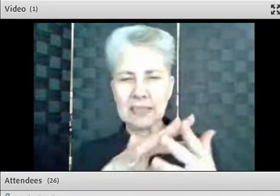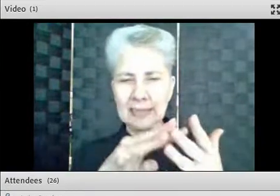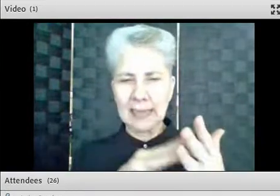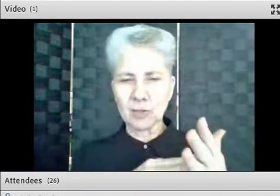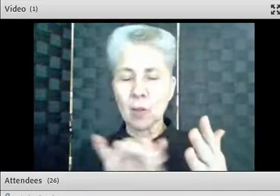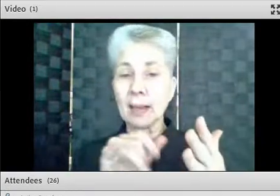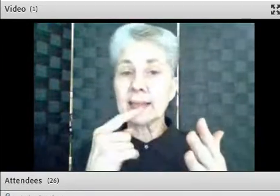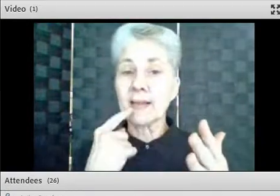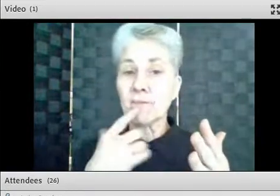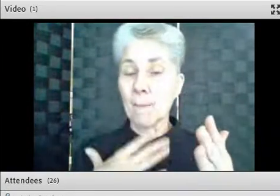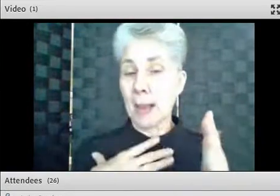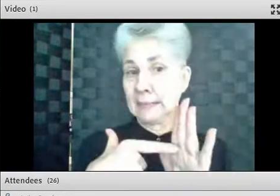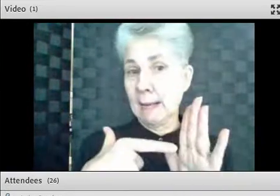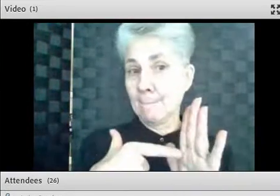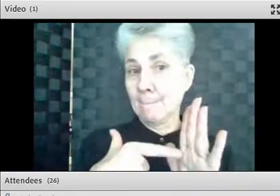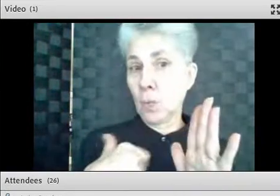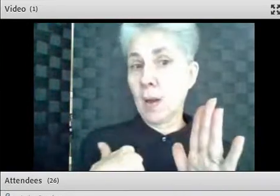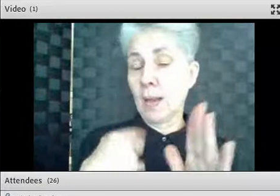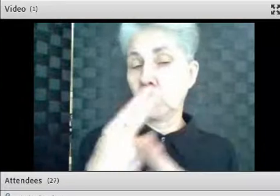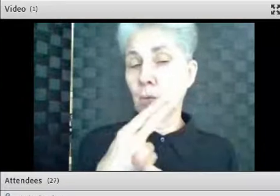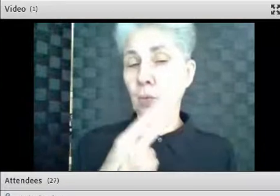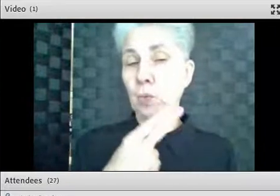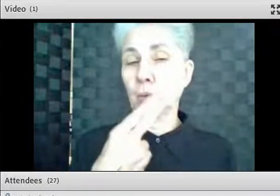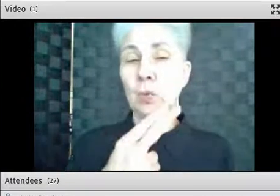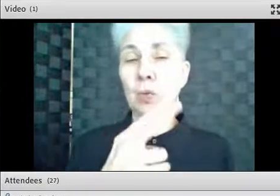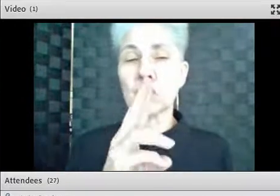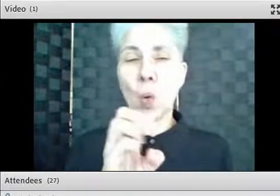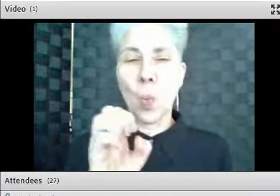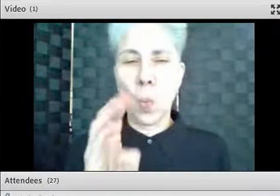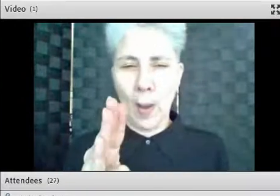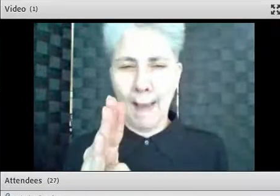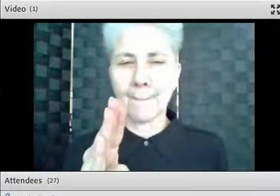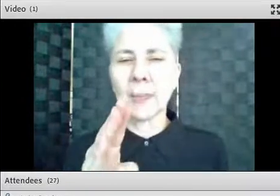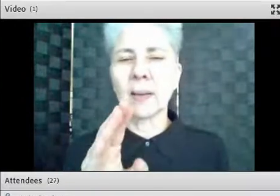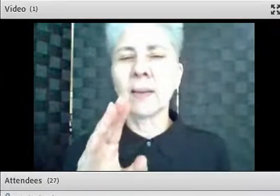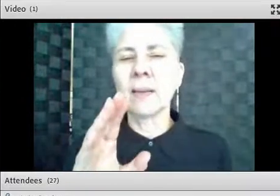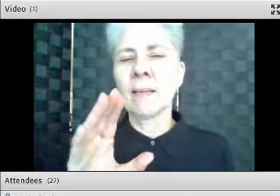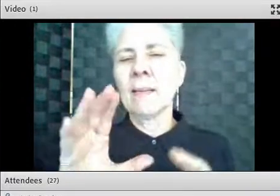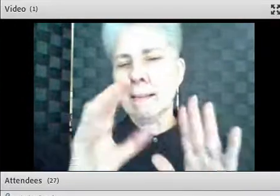so like I said, for my examples, I'm using Classification Web, but just try to kind of translate